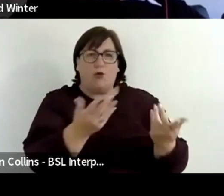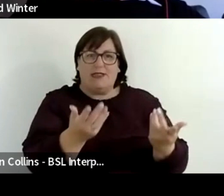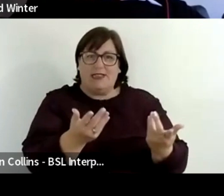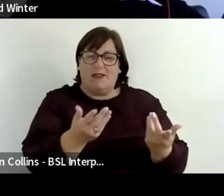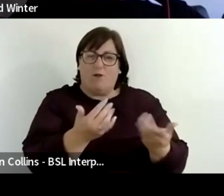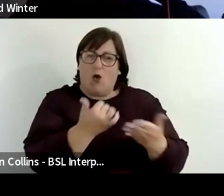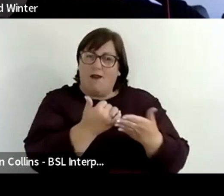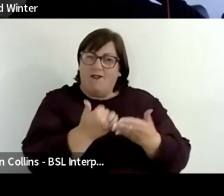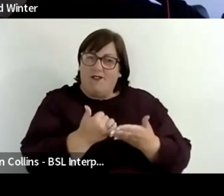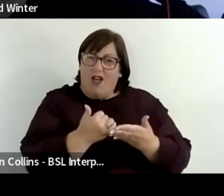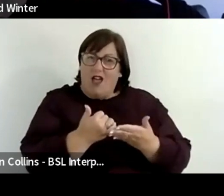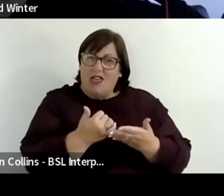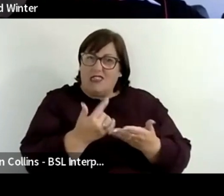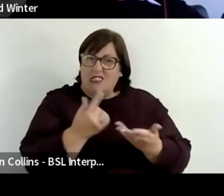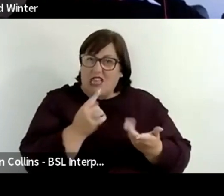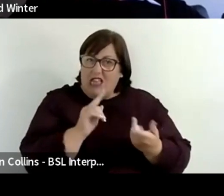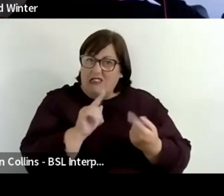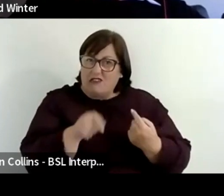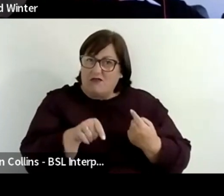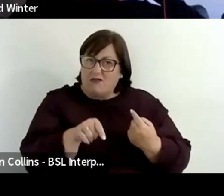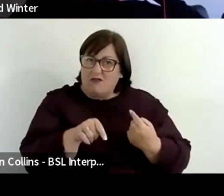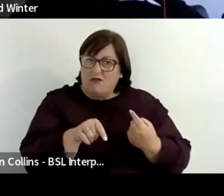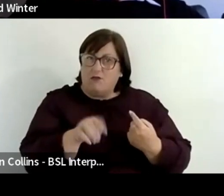I'm happy to take that.